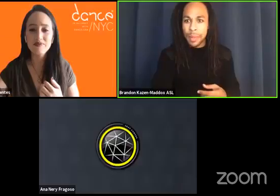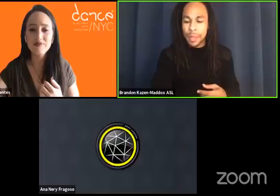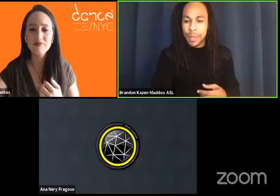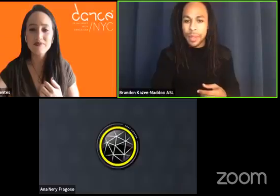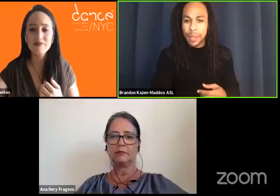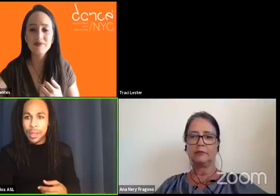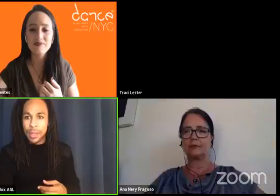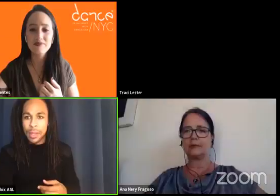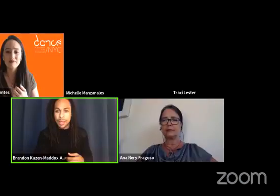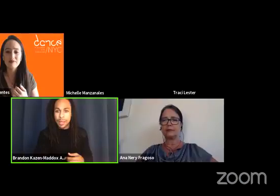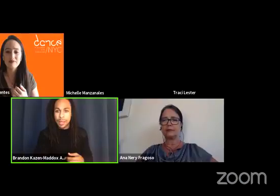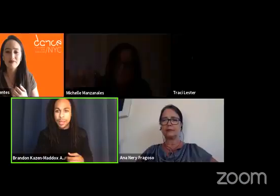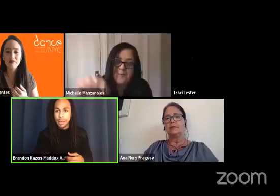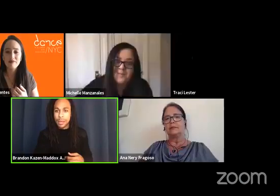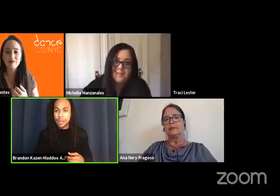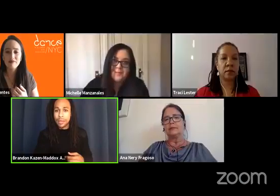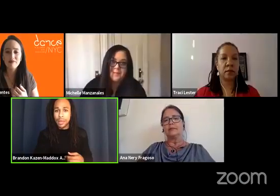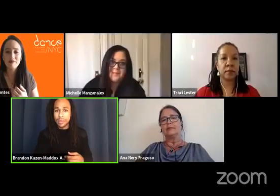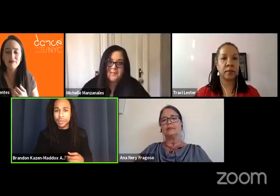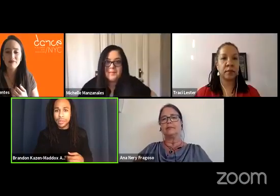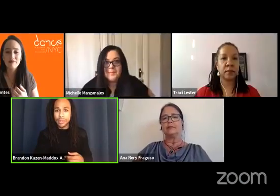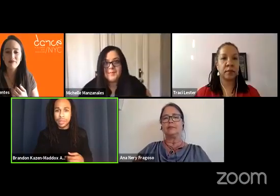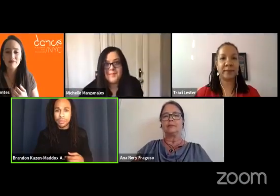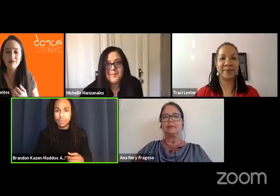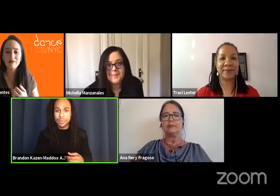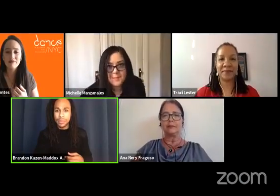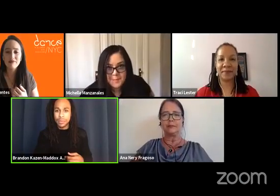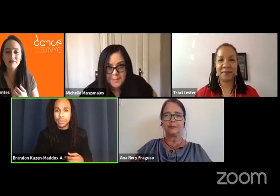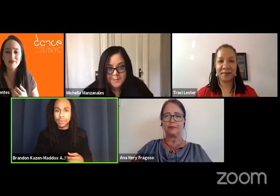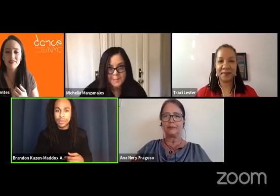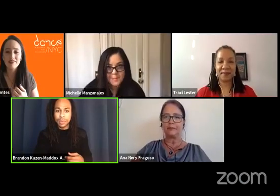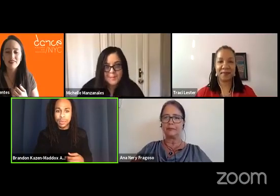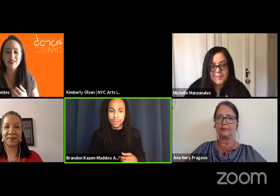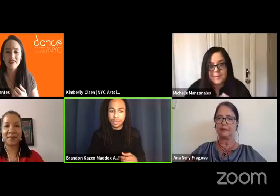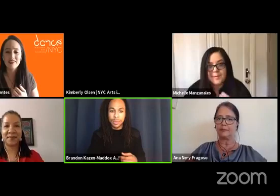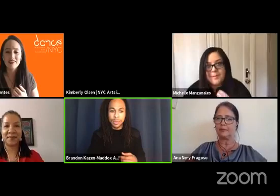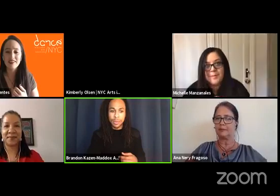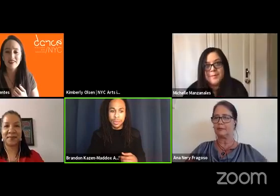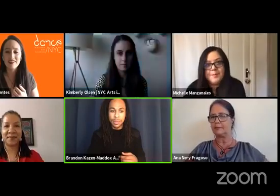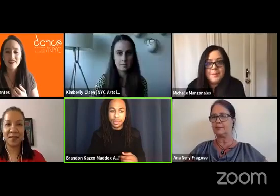young people are getting services that they need and crucial to their development,